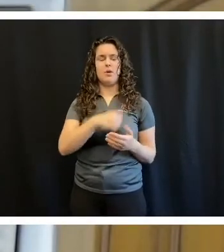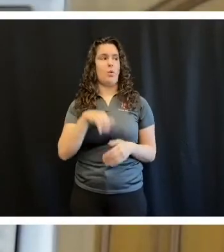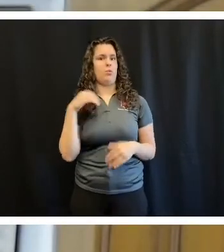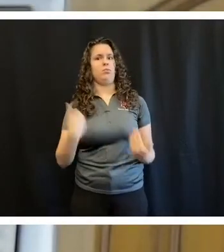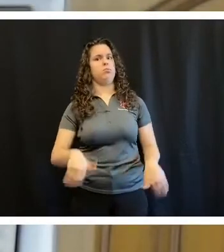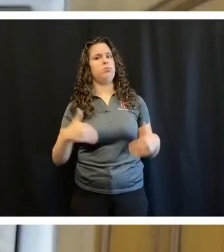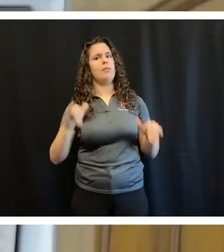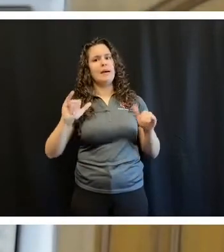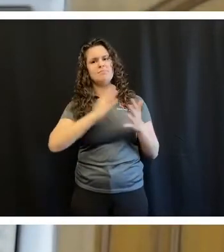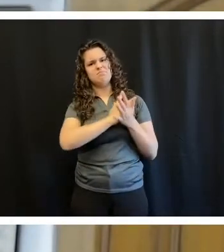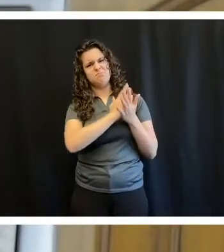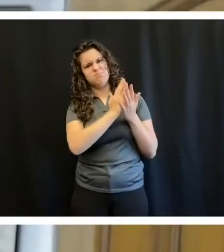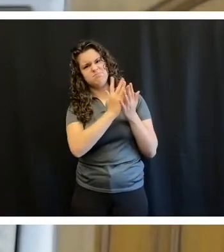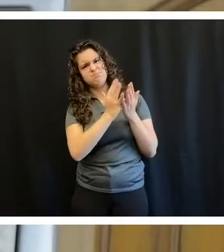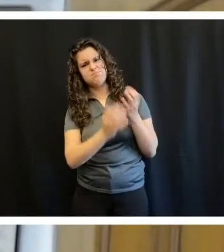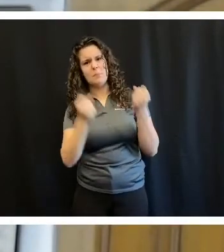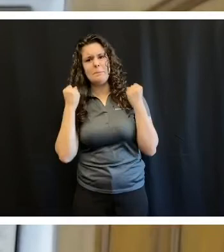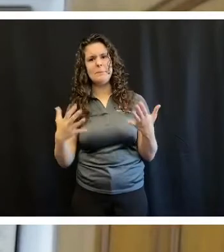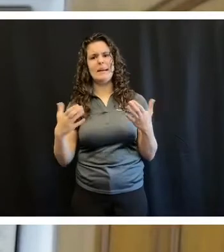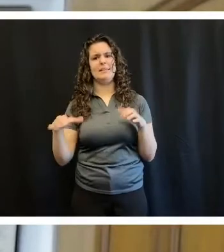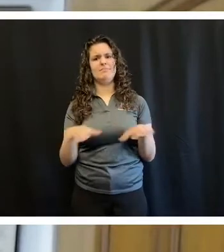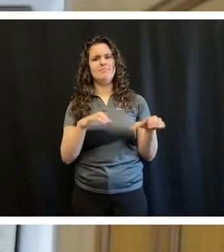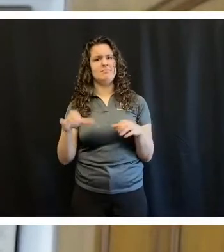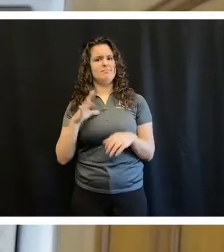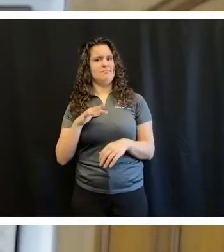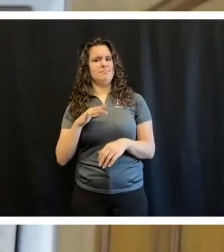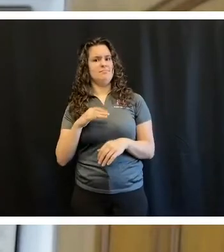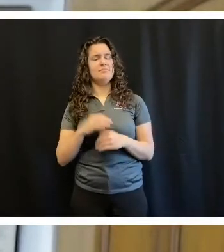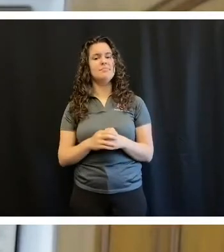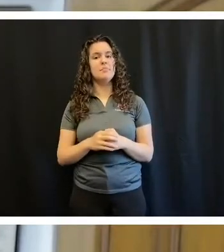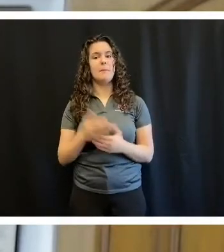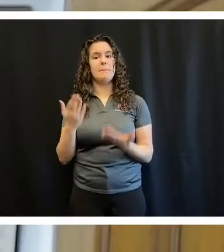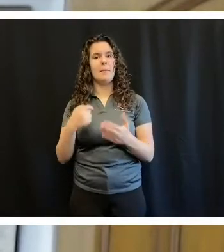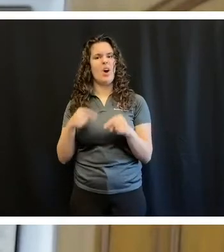That I might go back to the digital robotics for just a second.